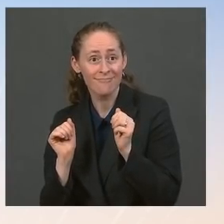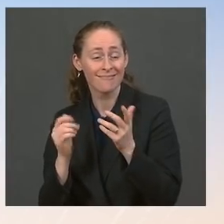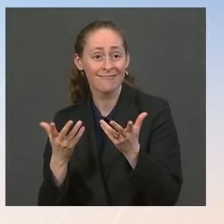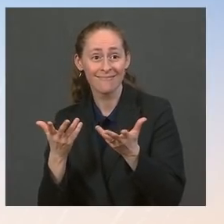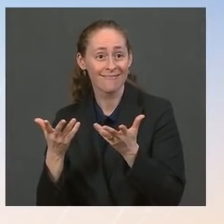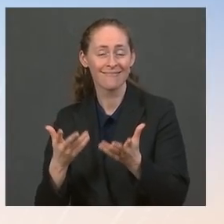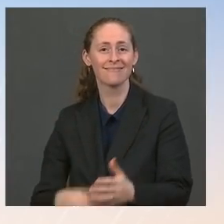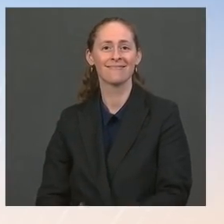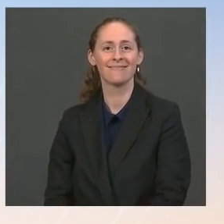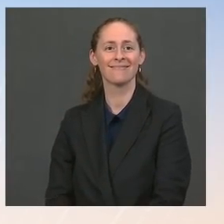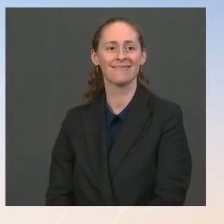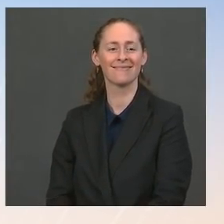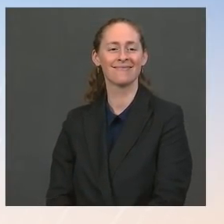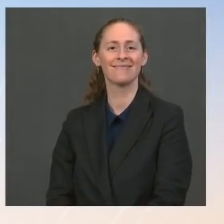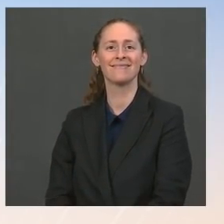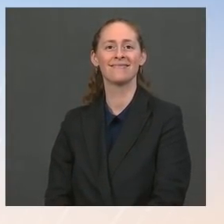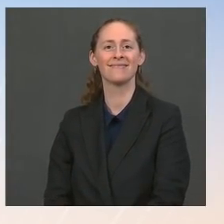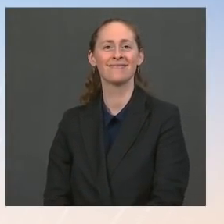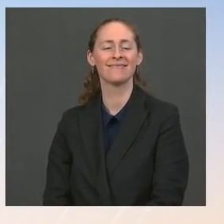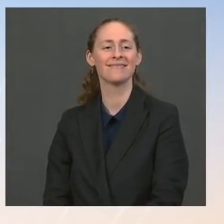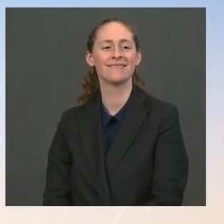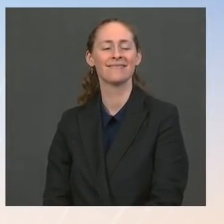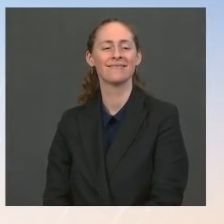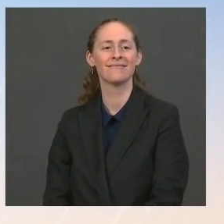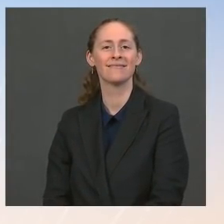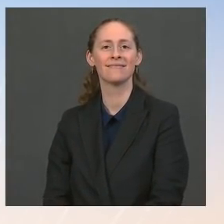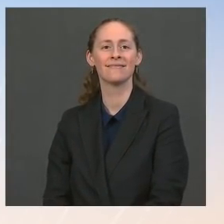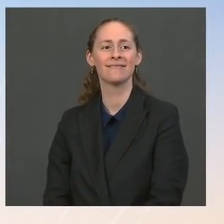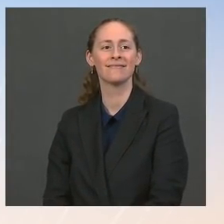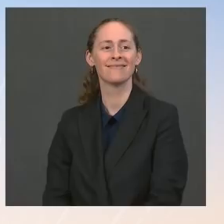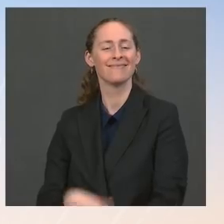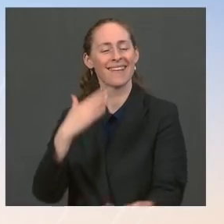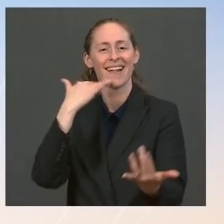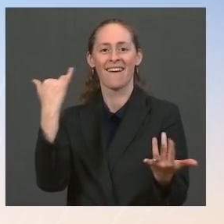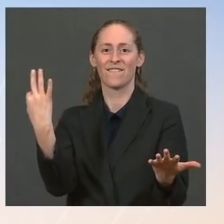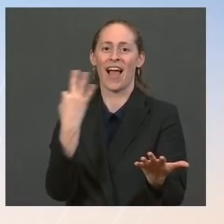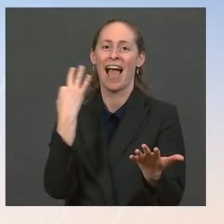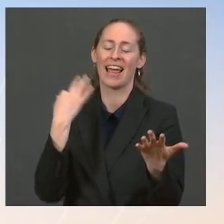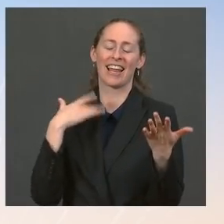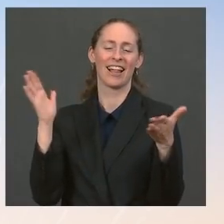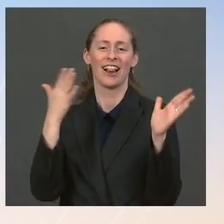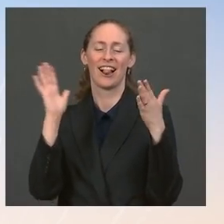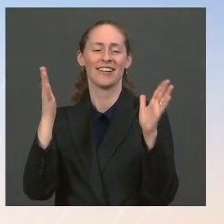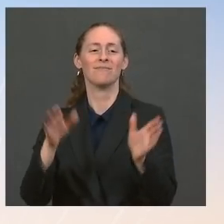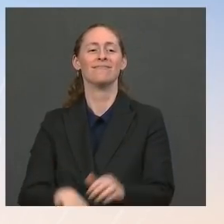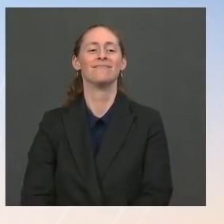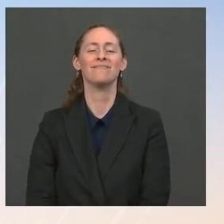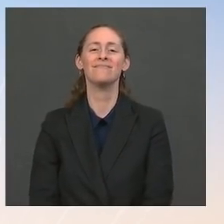The Press: I'm sorry. Ms. Psaki: That's fine. It's a Friday. The Press: I wanted to clarify something -- Ms. Psaki: Sure. The Press: -- you said a moment ago. And then, I have another question.